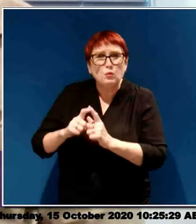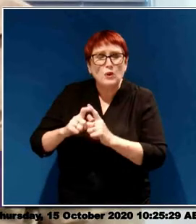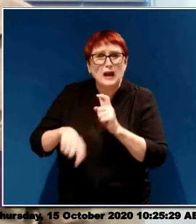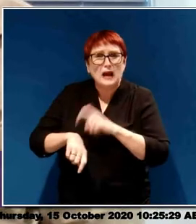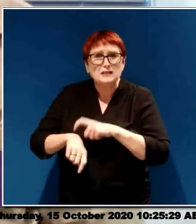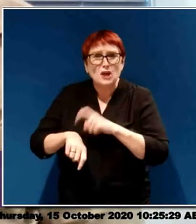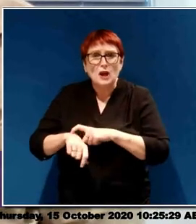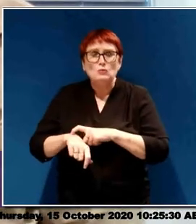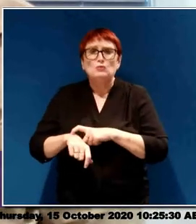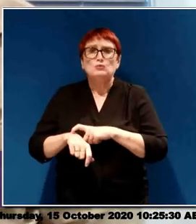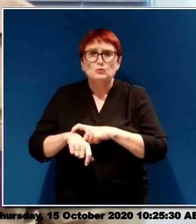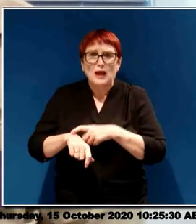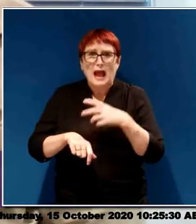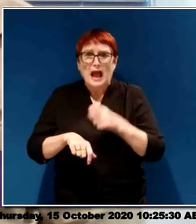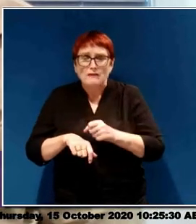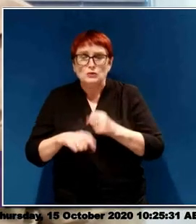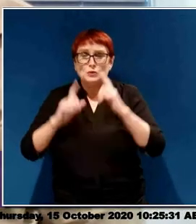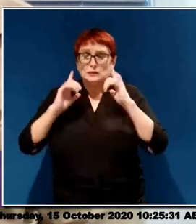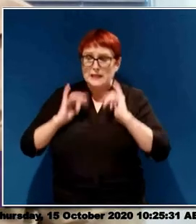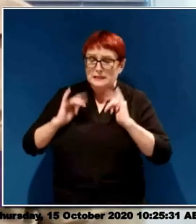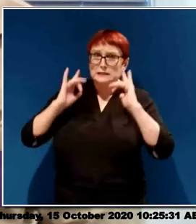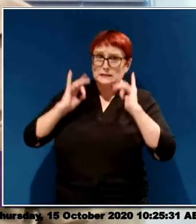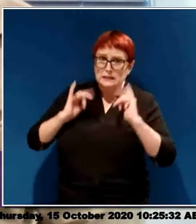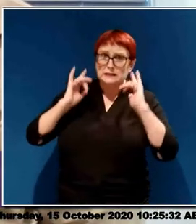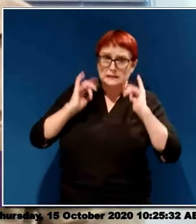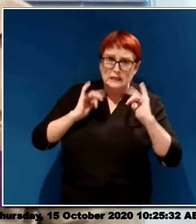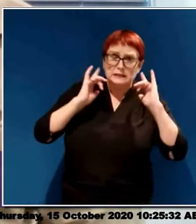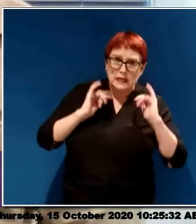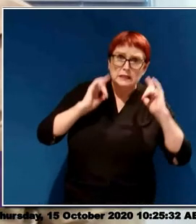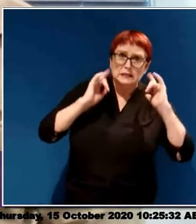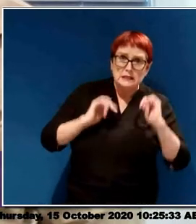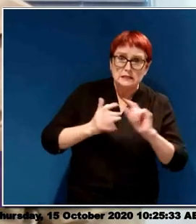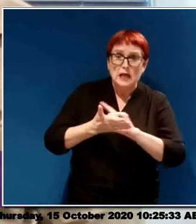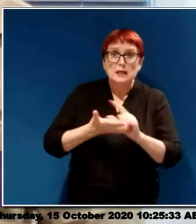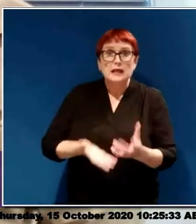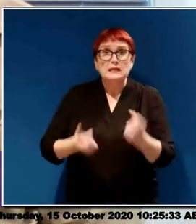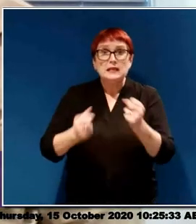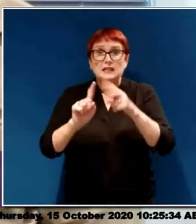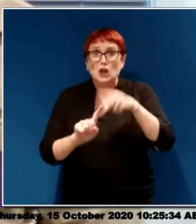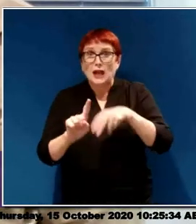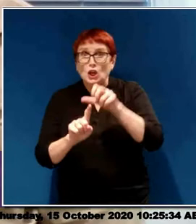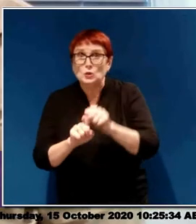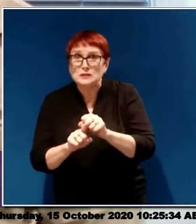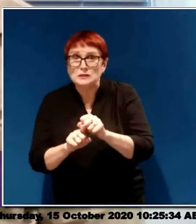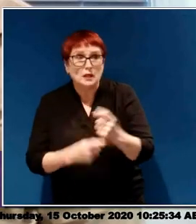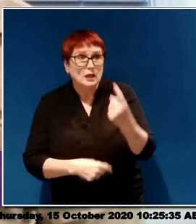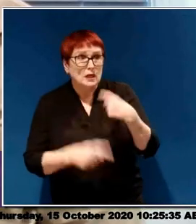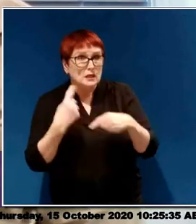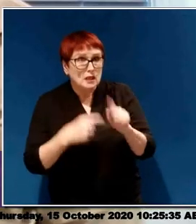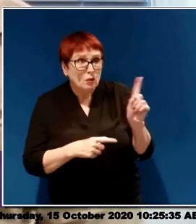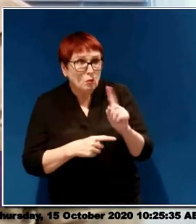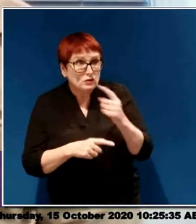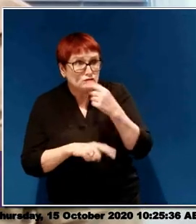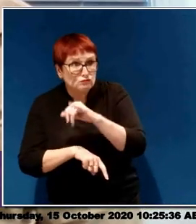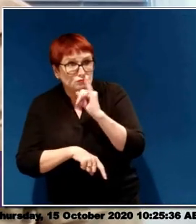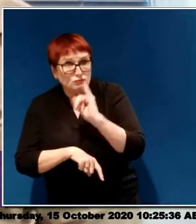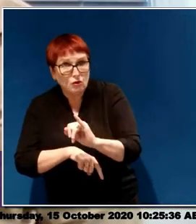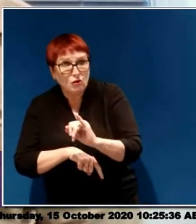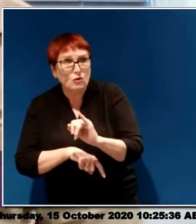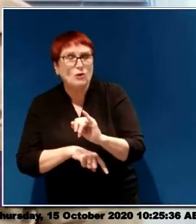and then learning about it and then getting angry and then grieving and, you know, you never really kind of accept it and you work on the hope